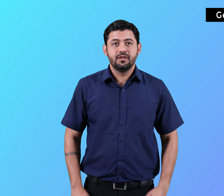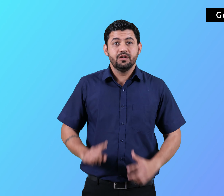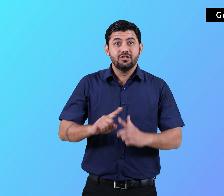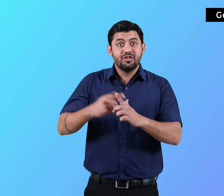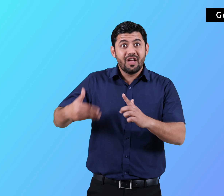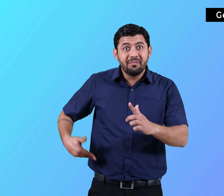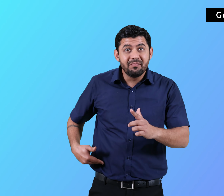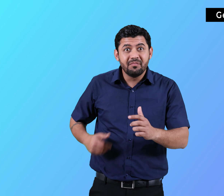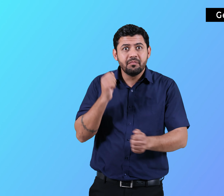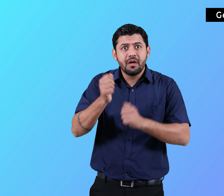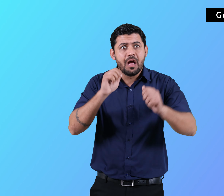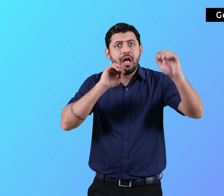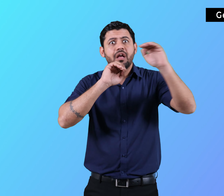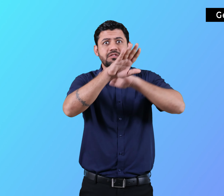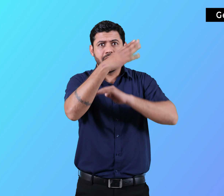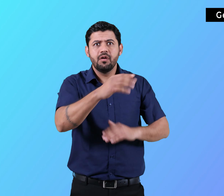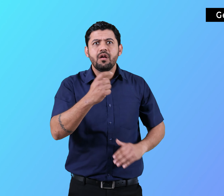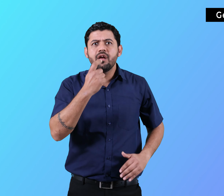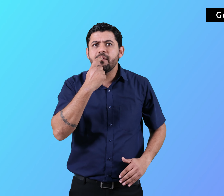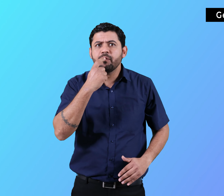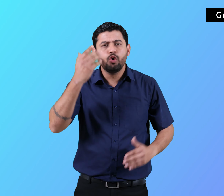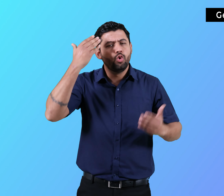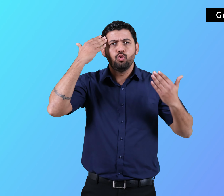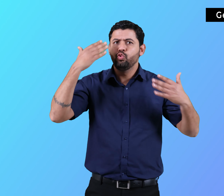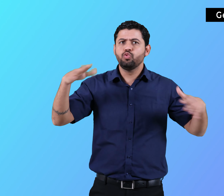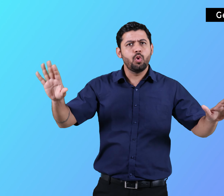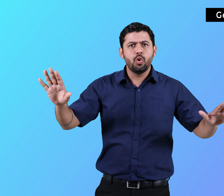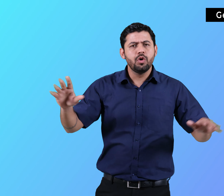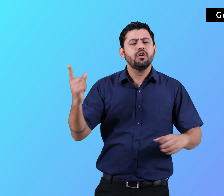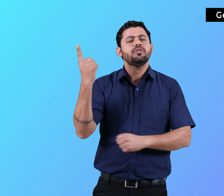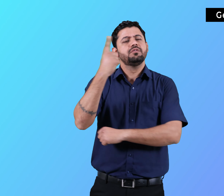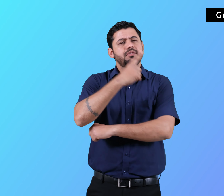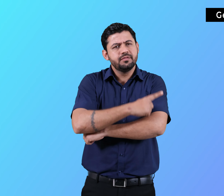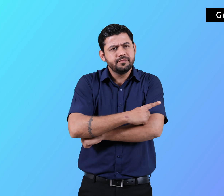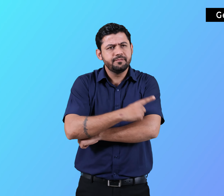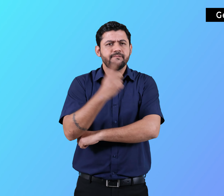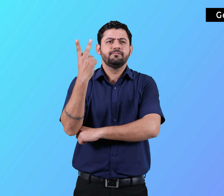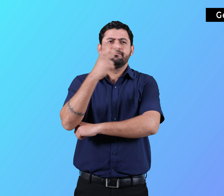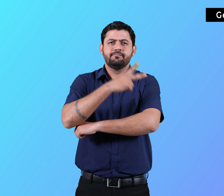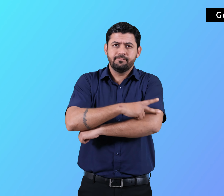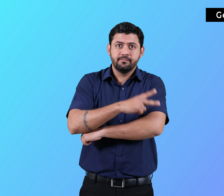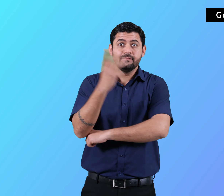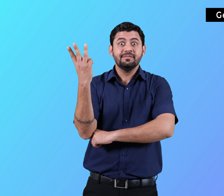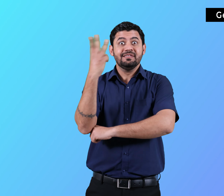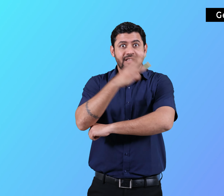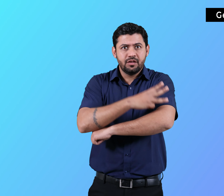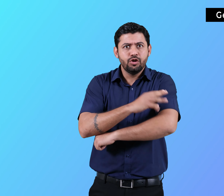Three days later, Laban learned that Jacob had run away.